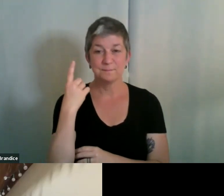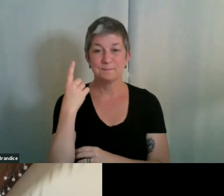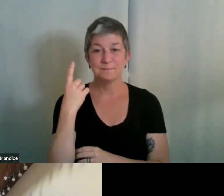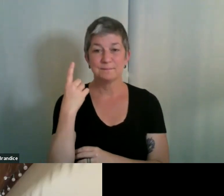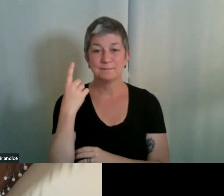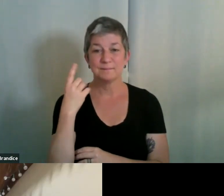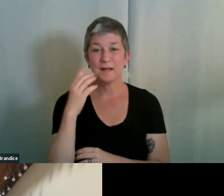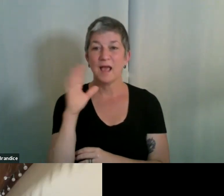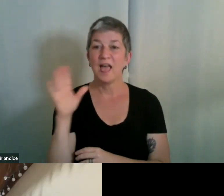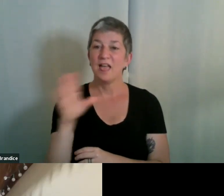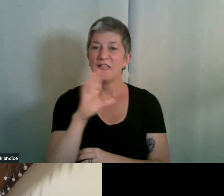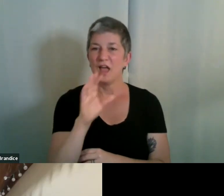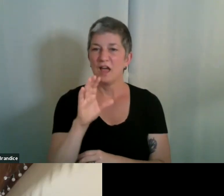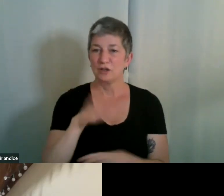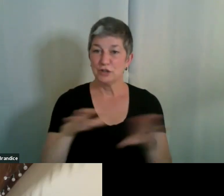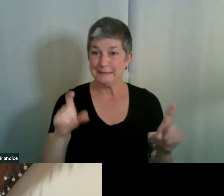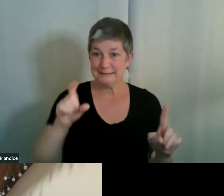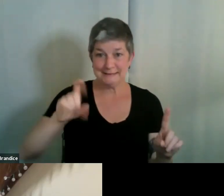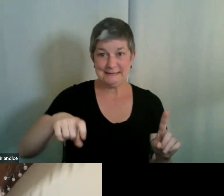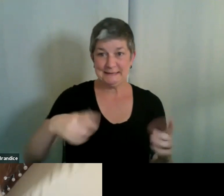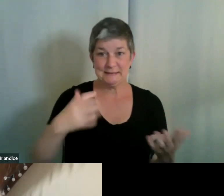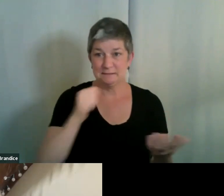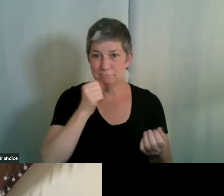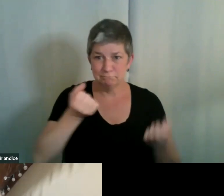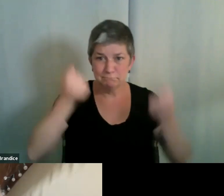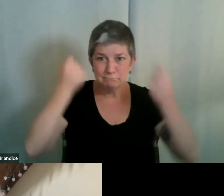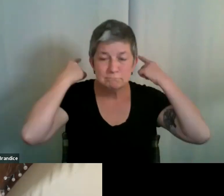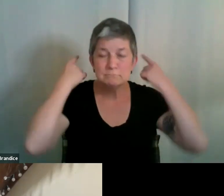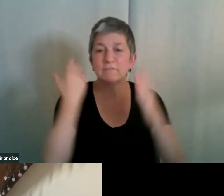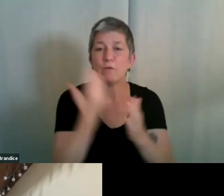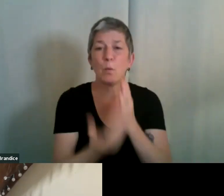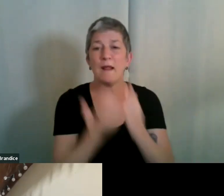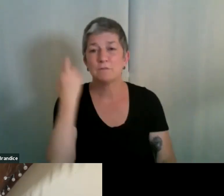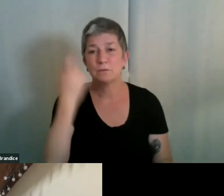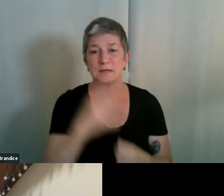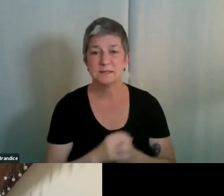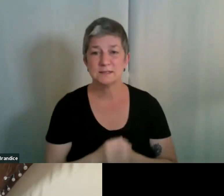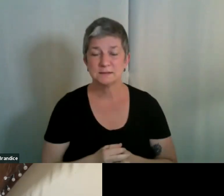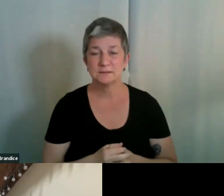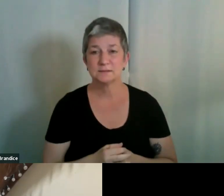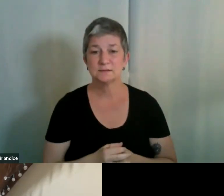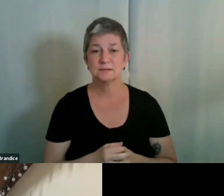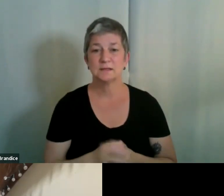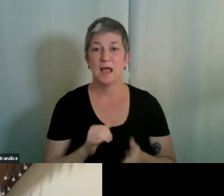their child because for whatever reason, and they blindly and